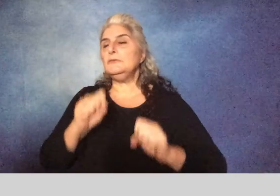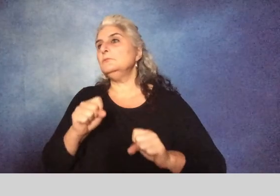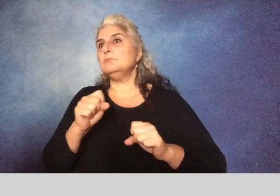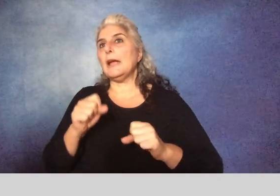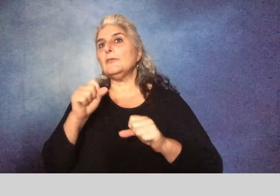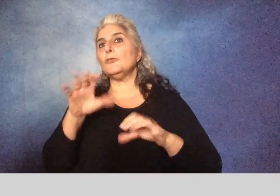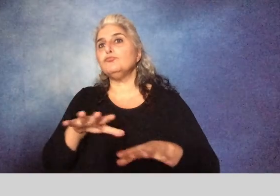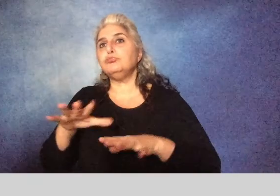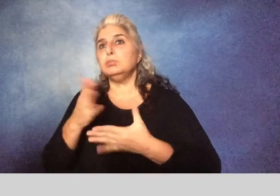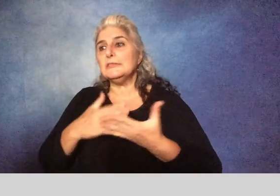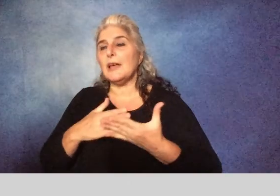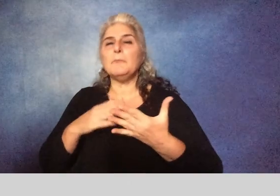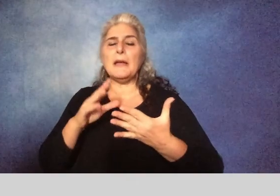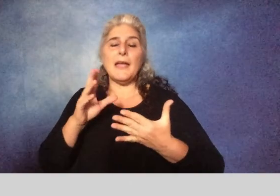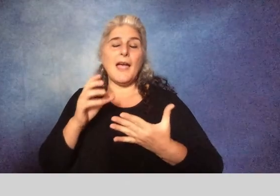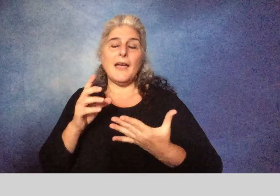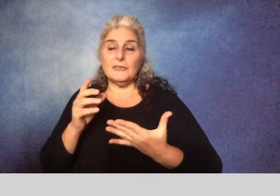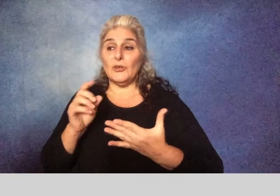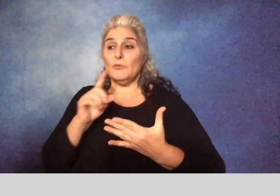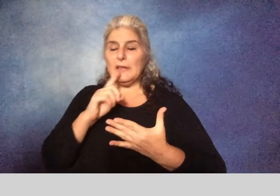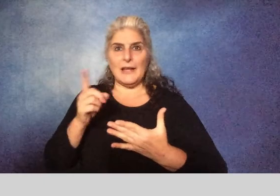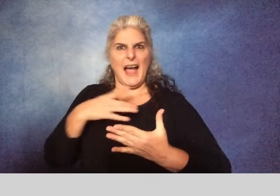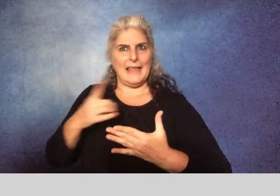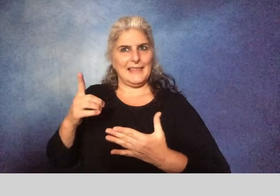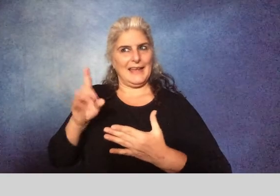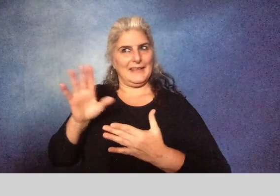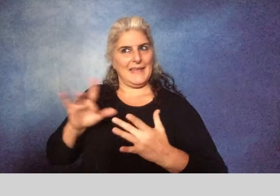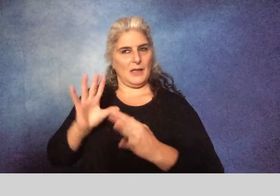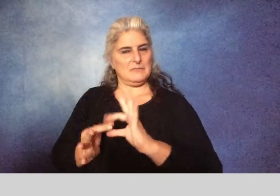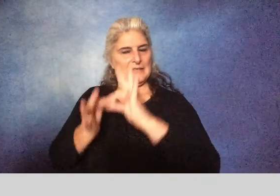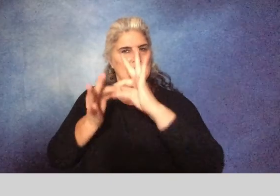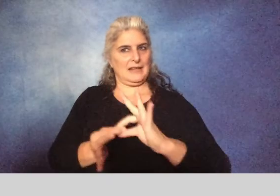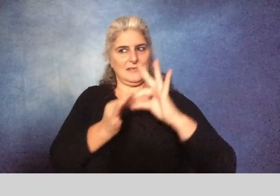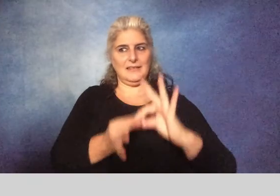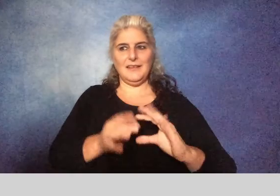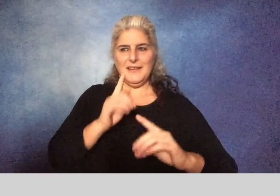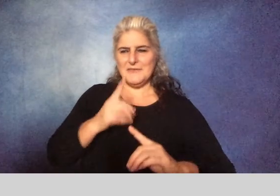Yellow card's "Southern Air" is a pop punk album that features guitar riffs that I find pretty similar